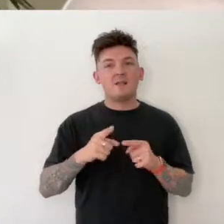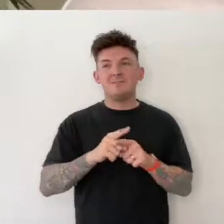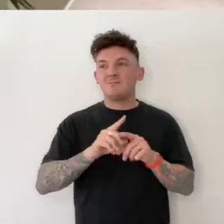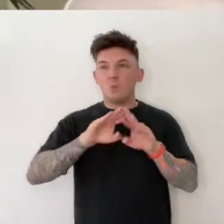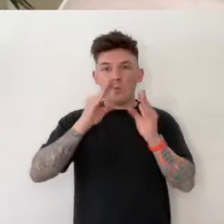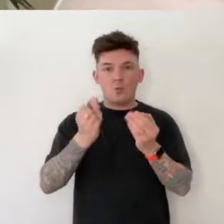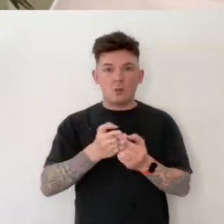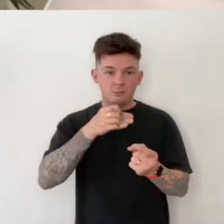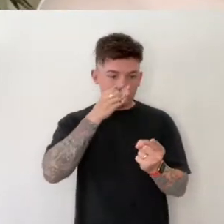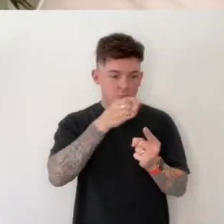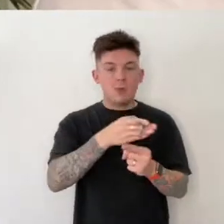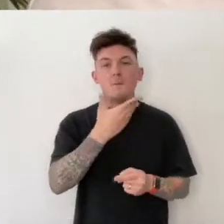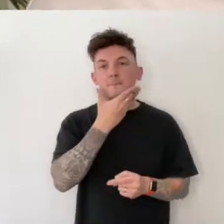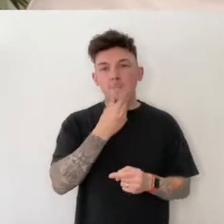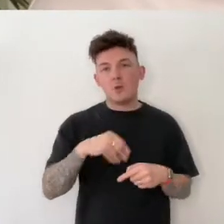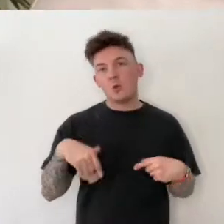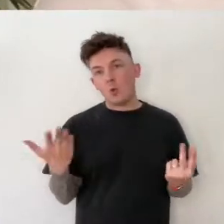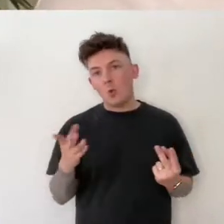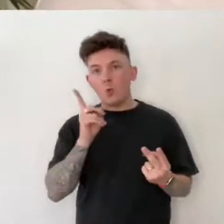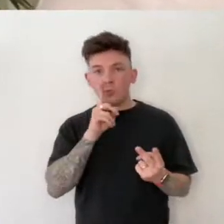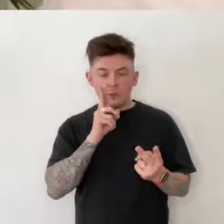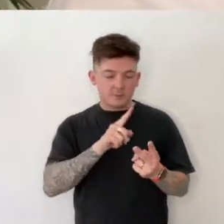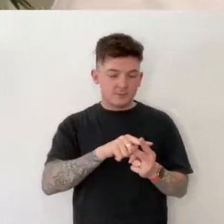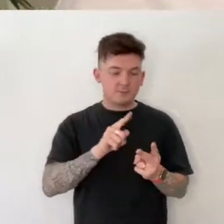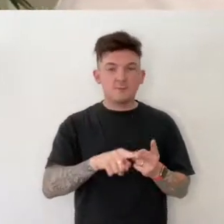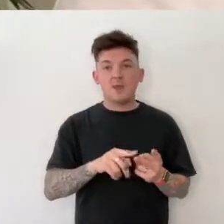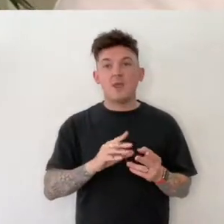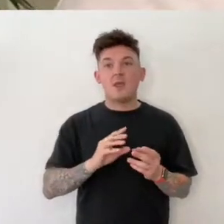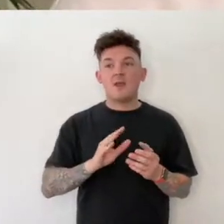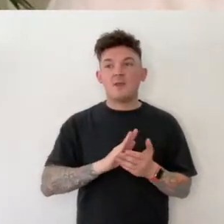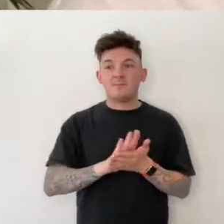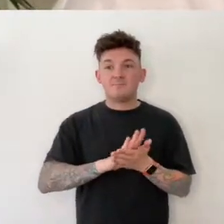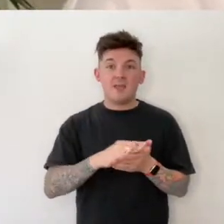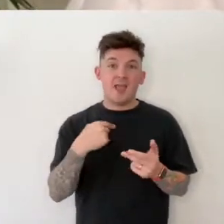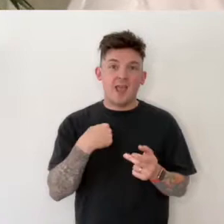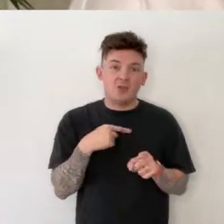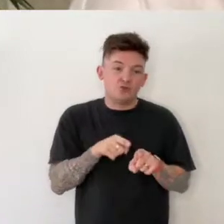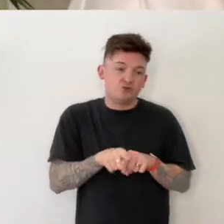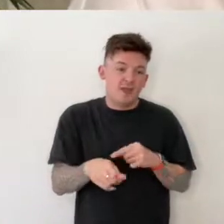male or female so i tried to make myself from a female binary as much as possible when i